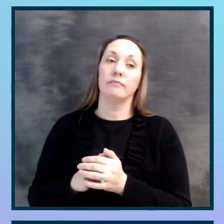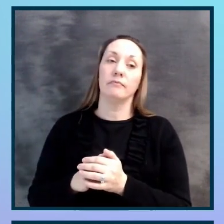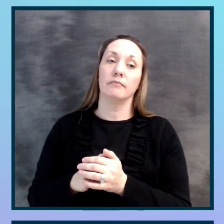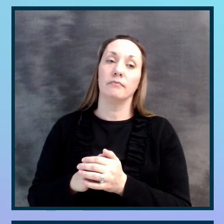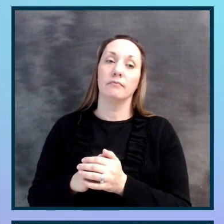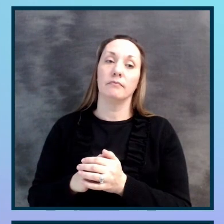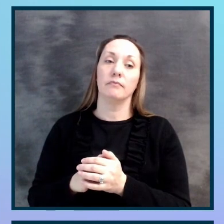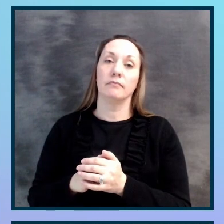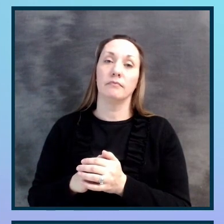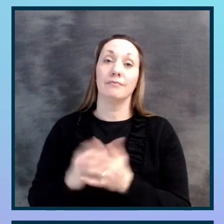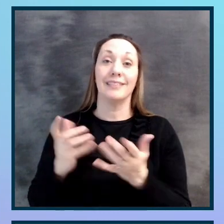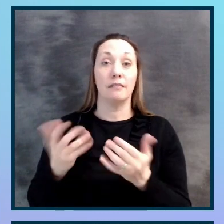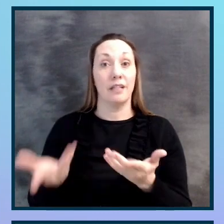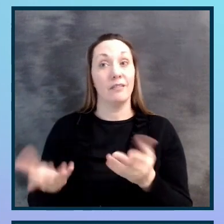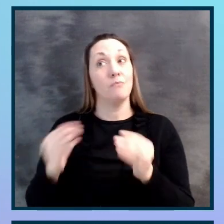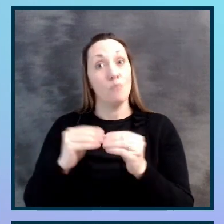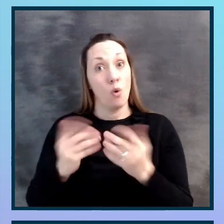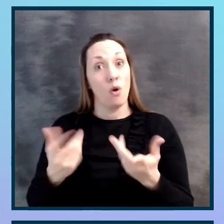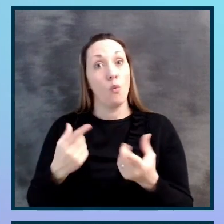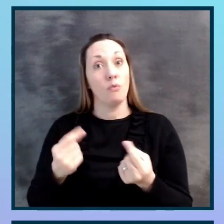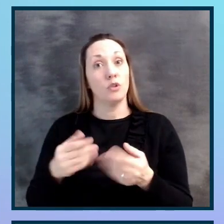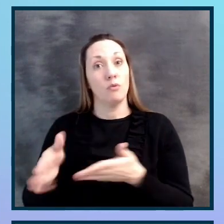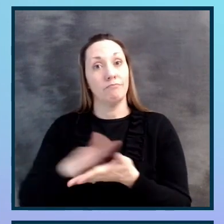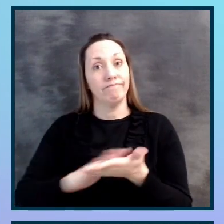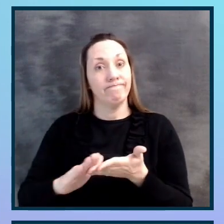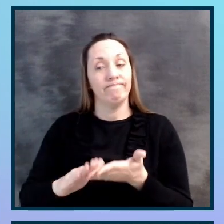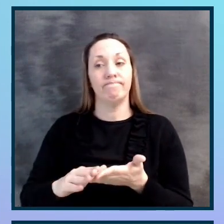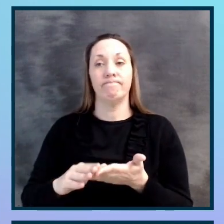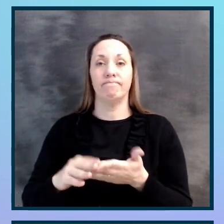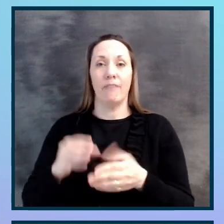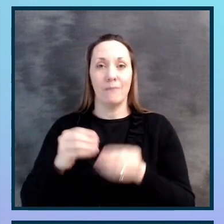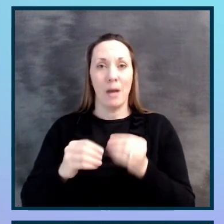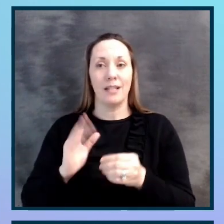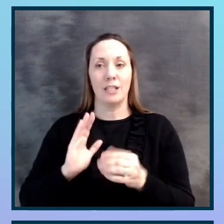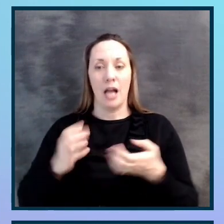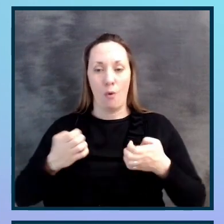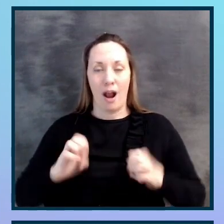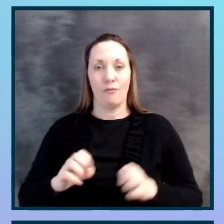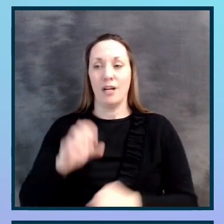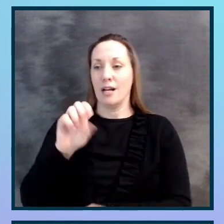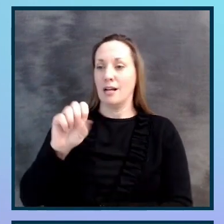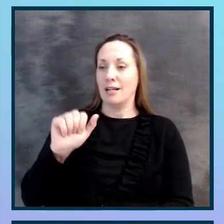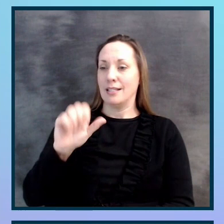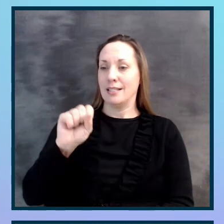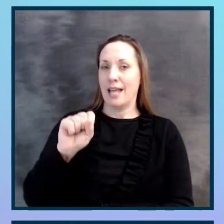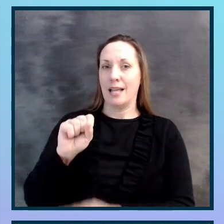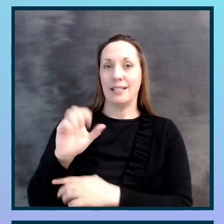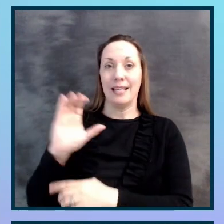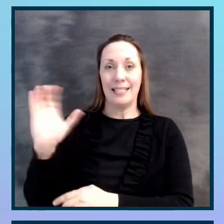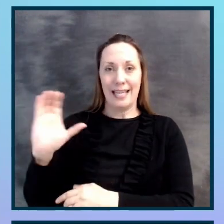Taking that a step further, we're also polishing our efforts. As Prerna mentioned, SAS-C is just the lowest wrong on the ladder.